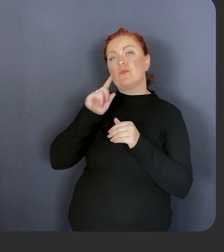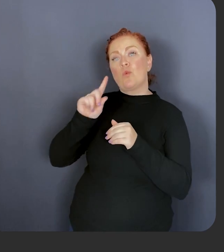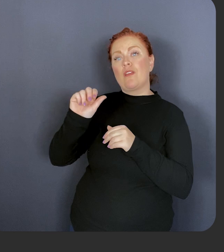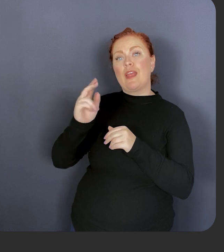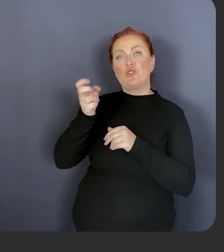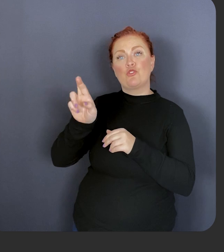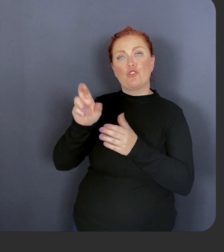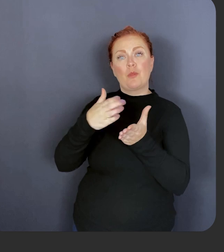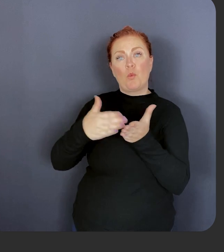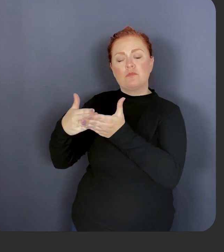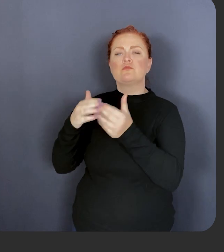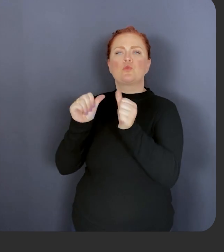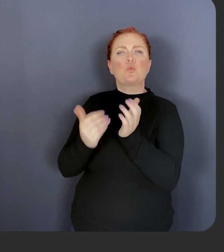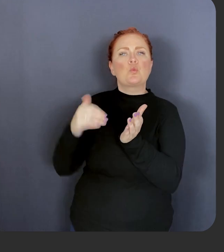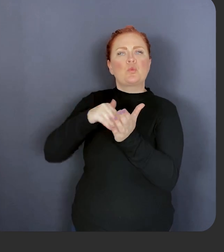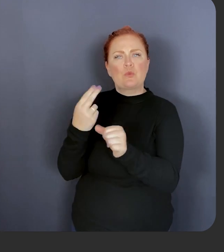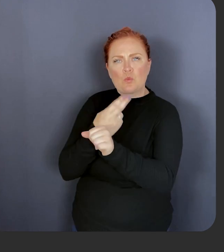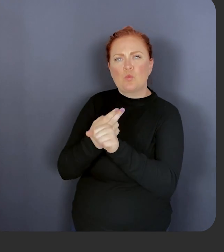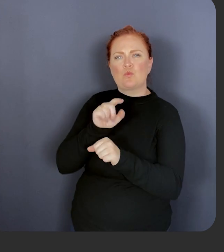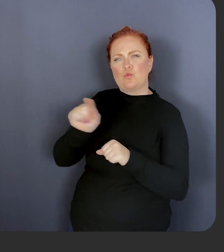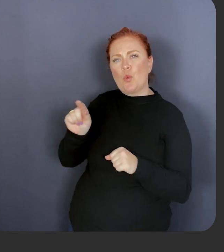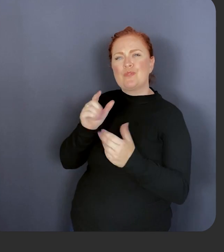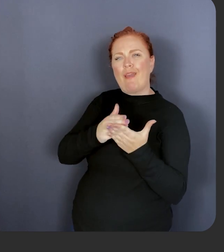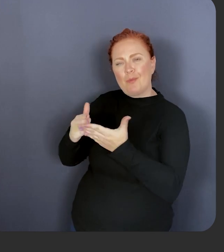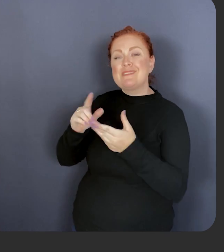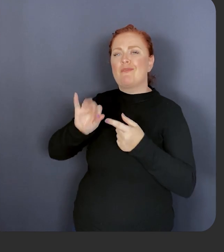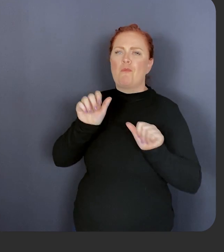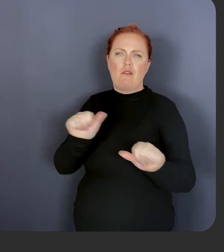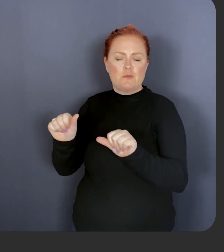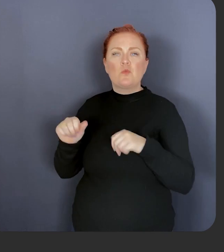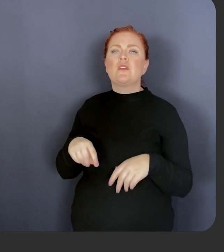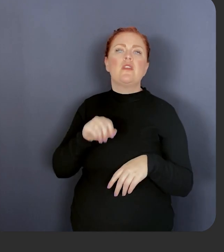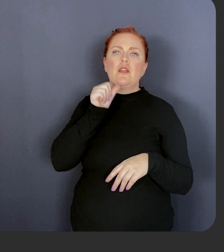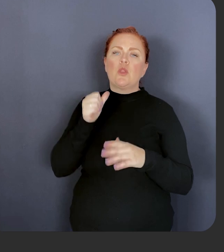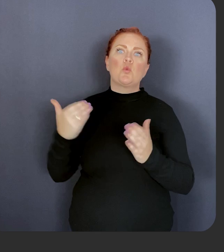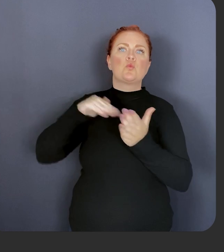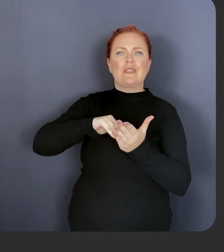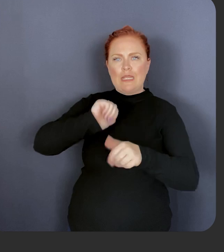you should always try to re-use these native elements directly when possible, rather than reimplementing